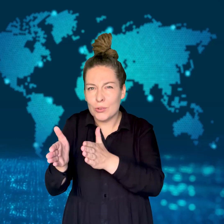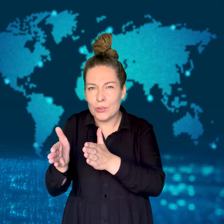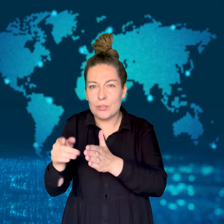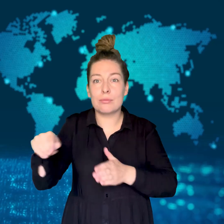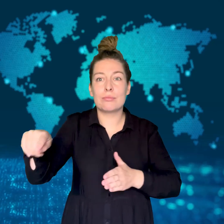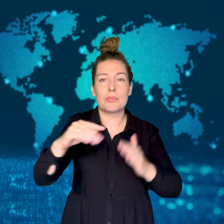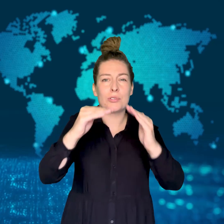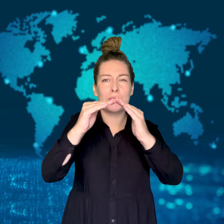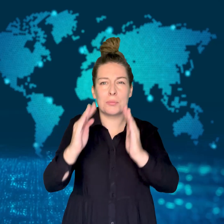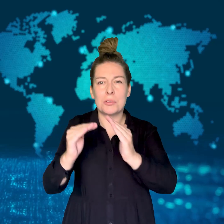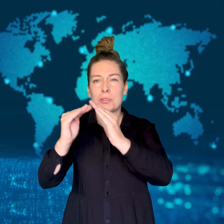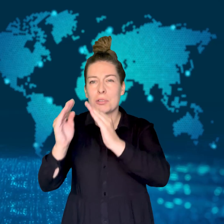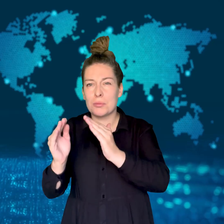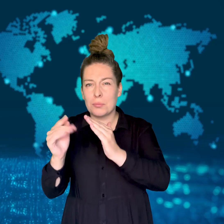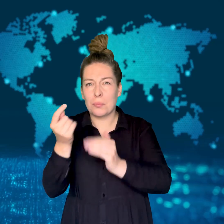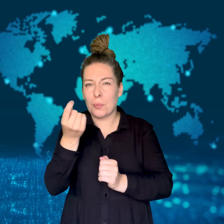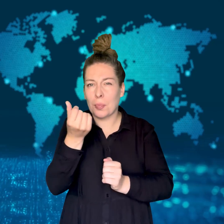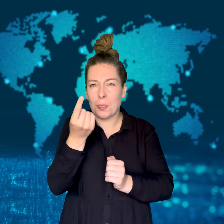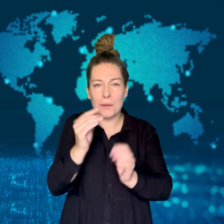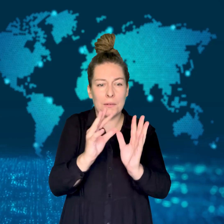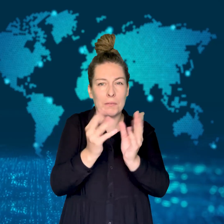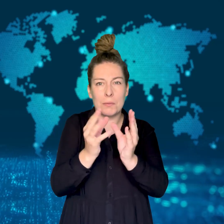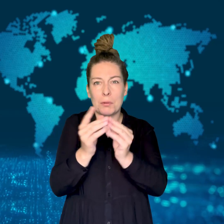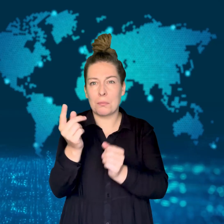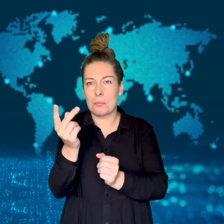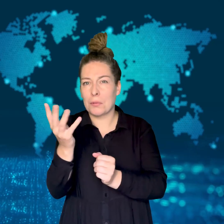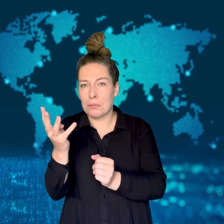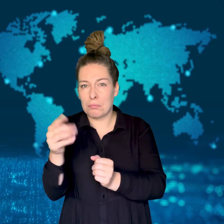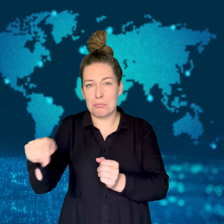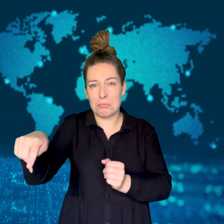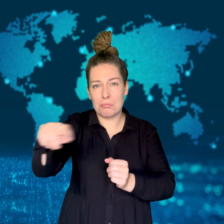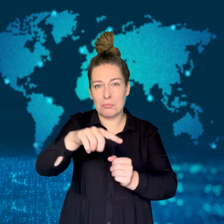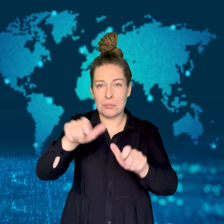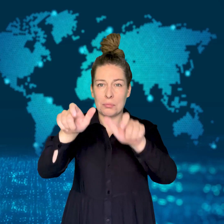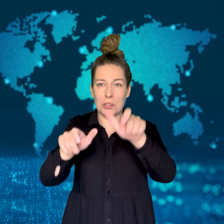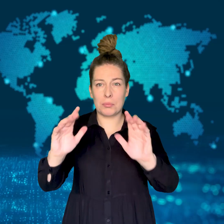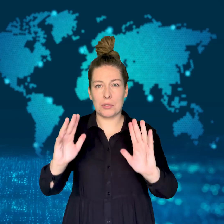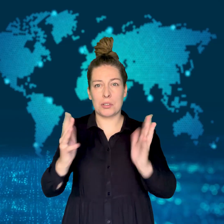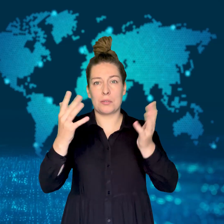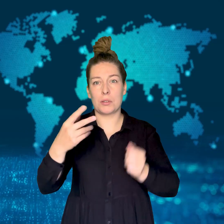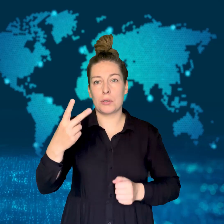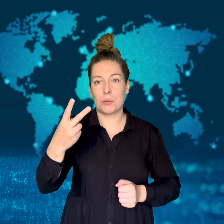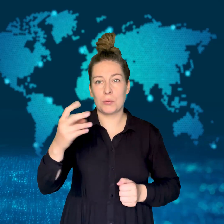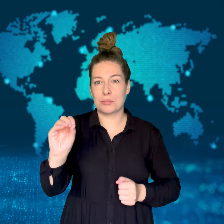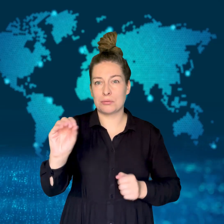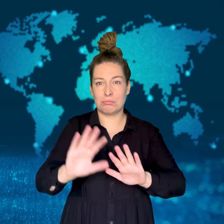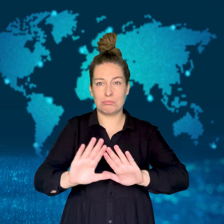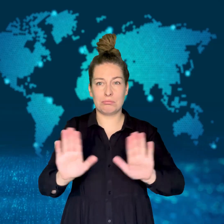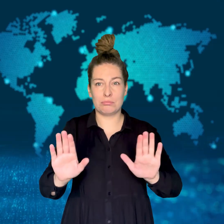One was carried by her arms and legs from the room she was sleeping in.